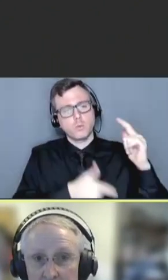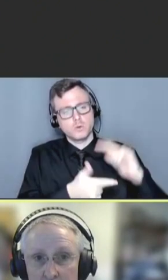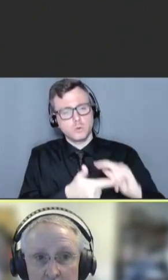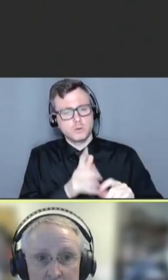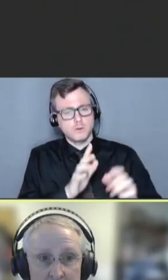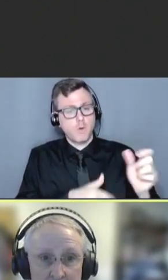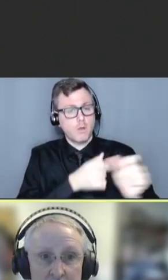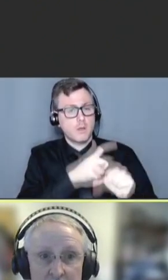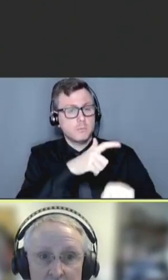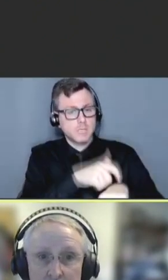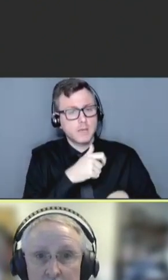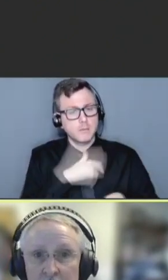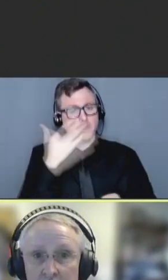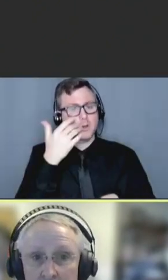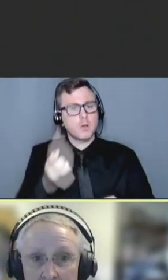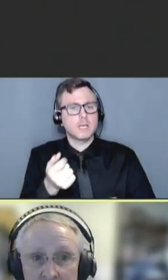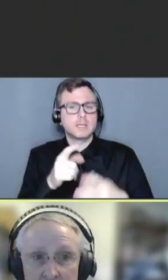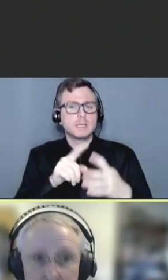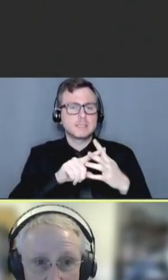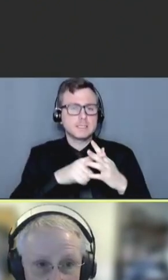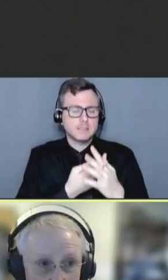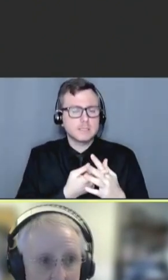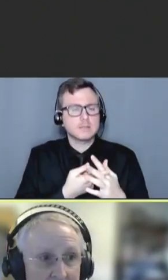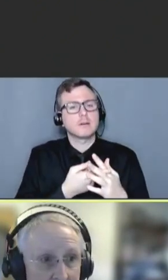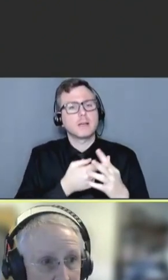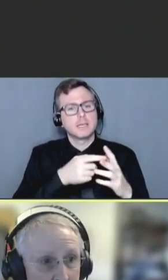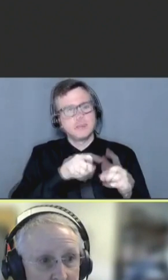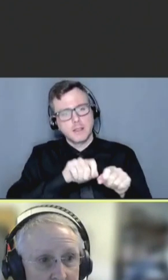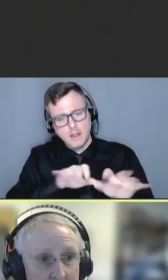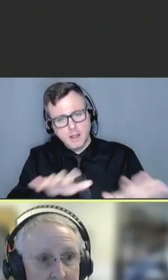because there were some initial distribution delays of the Moderna bivalent booster.